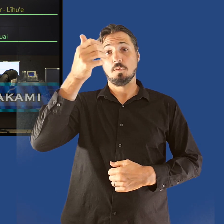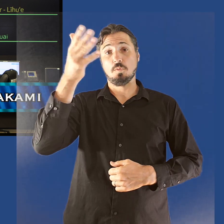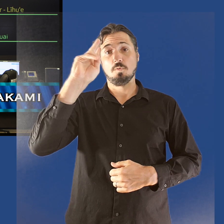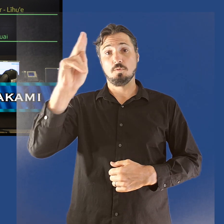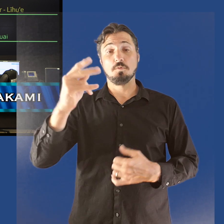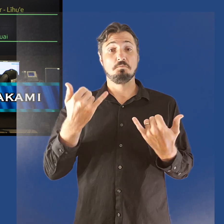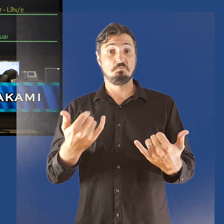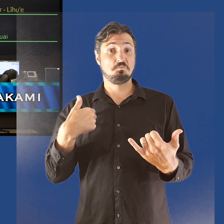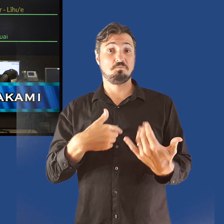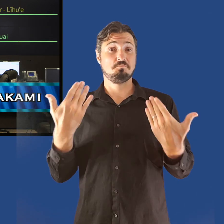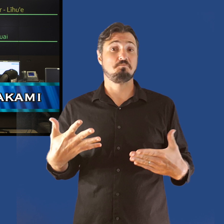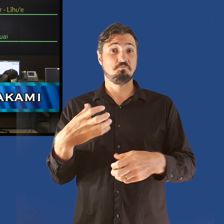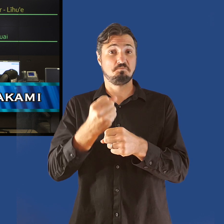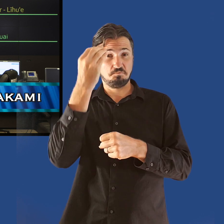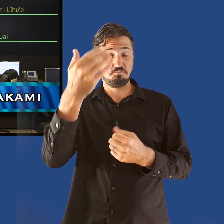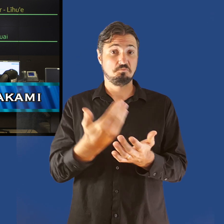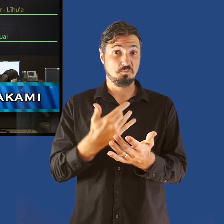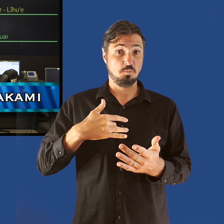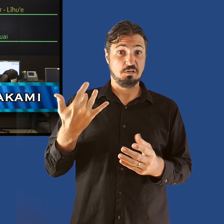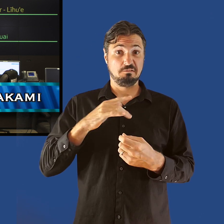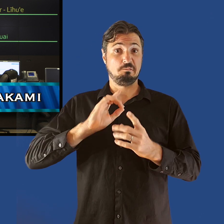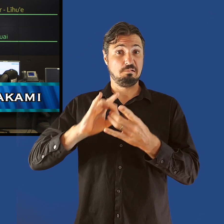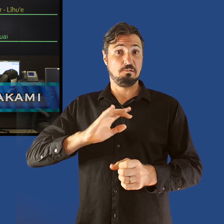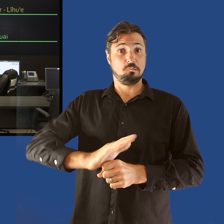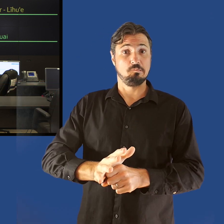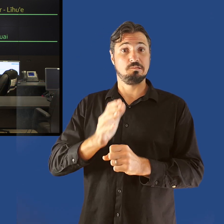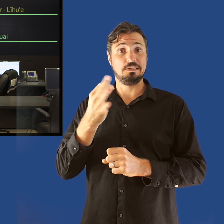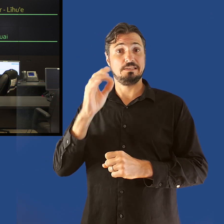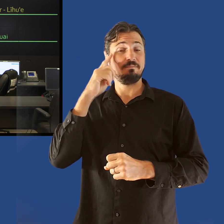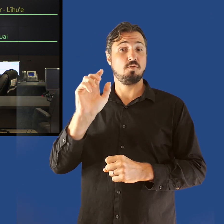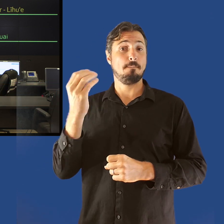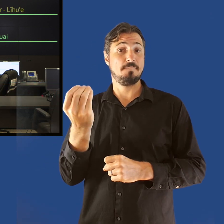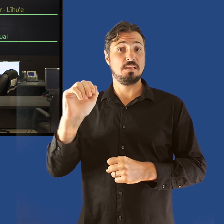Aloha Kaua‘i! Here is our daily COVID-19 briefing from Team Kaua‘i for Monday, April 27.